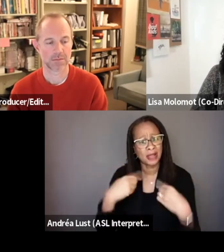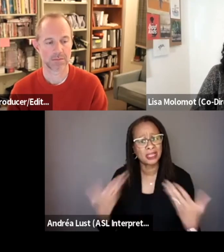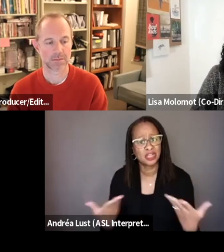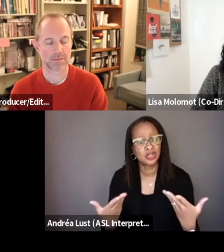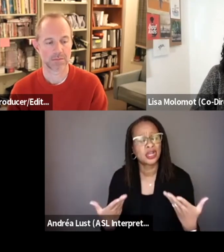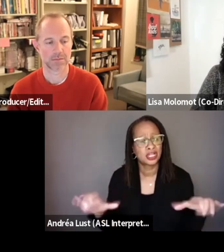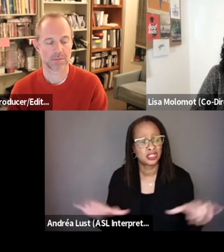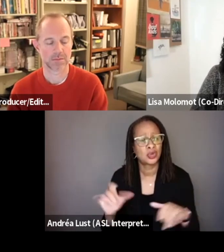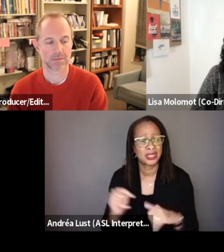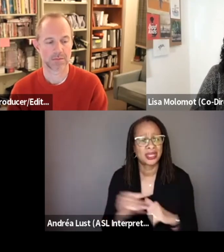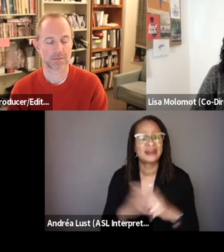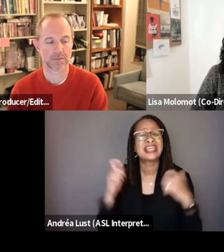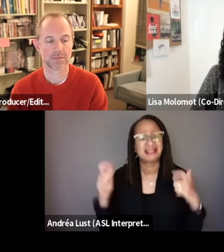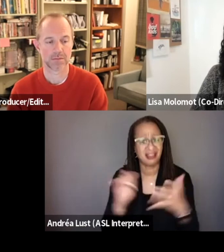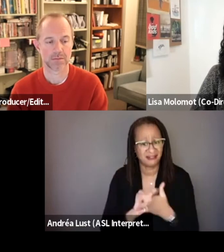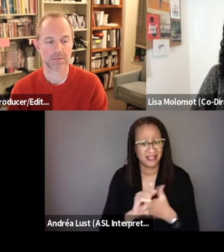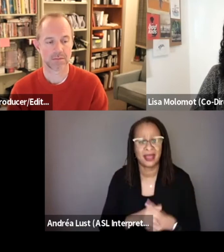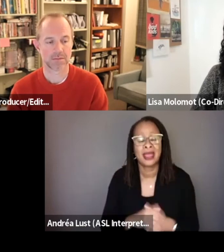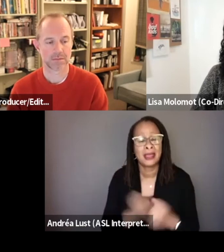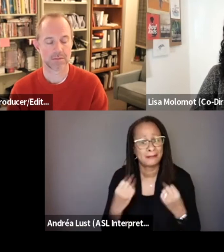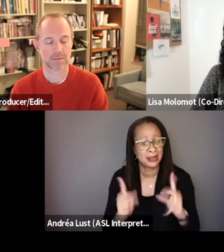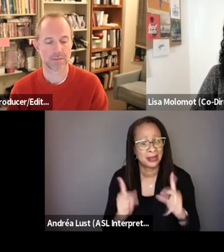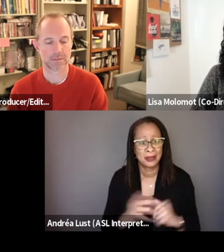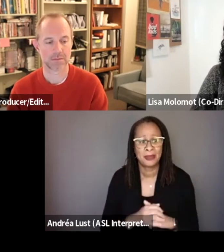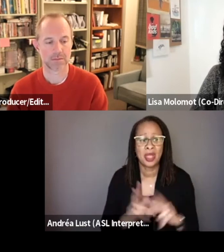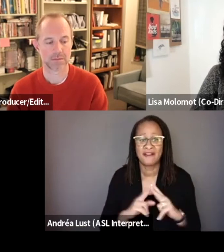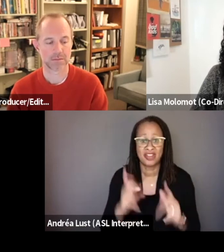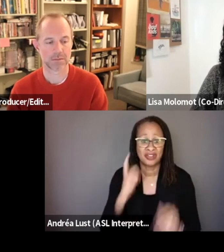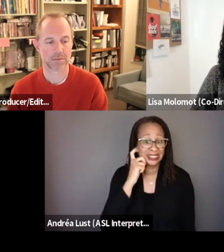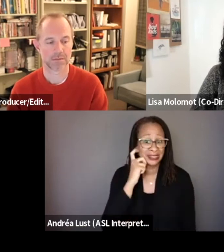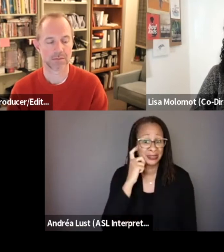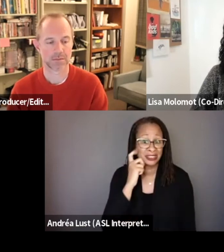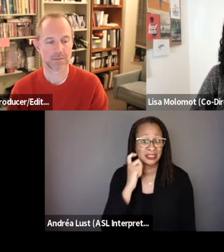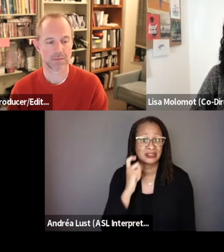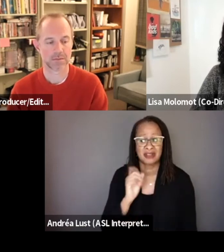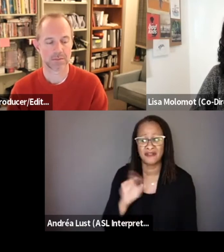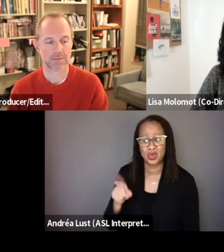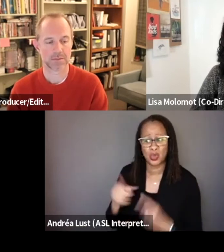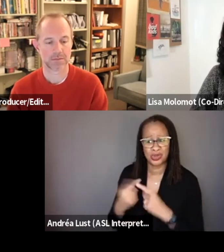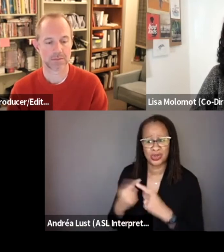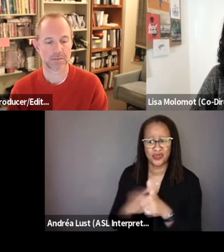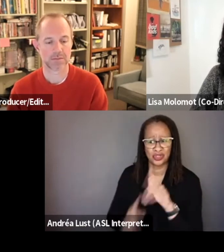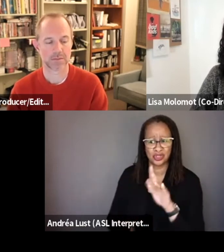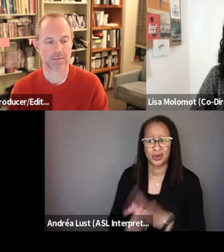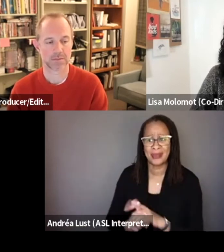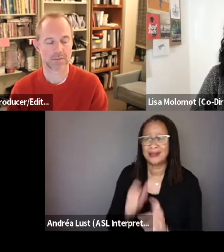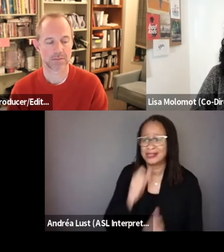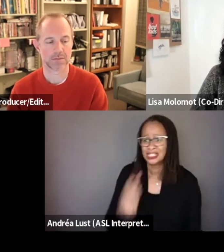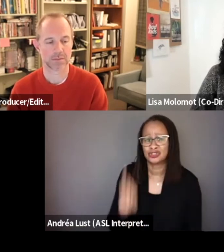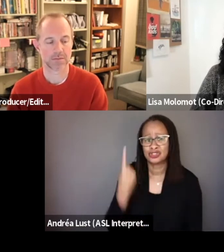There was a kind of a lot of that. I mean, we were very suspicious of you when you first came, we didn't really understand what you were doing,